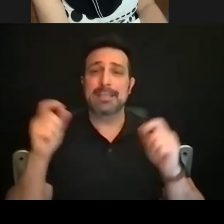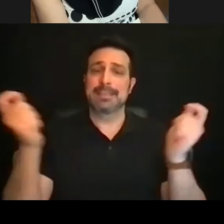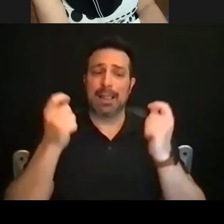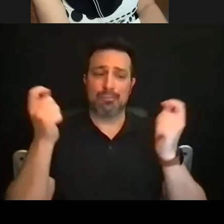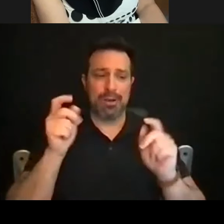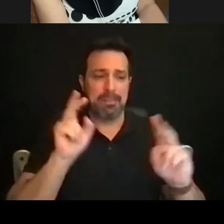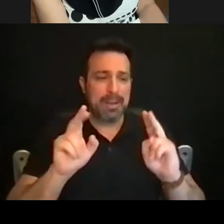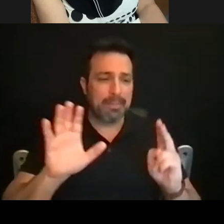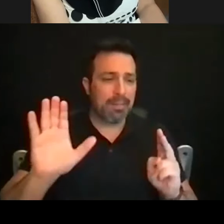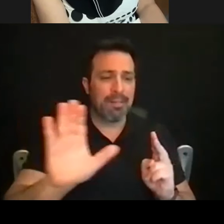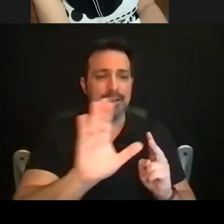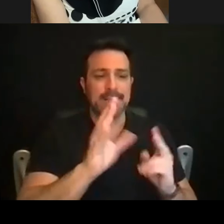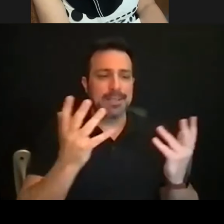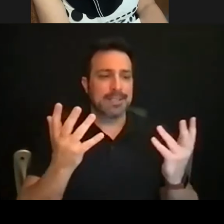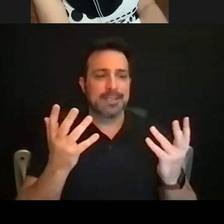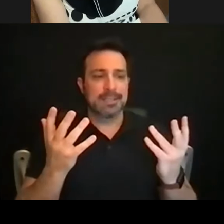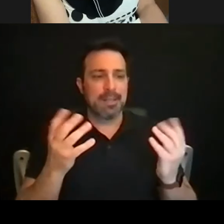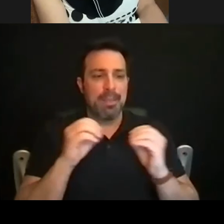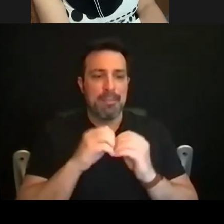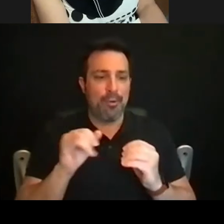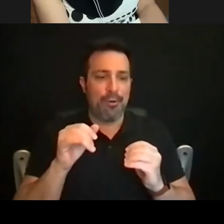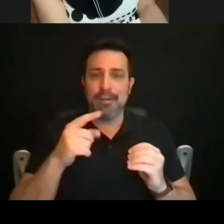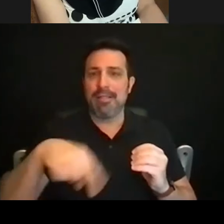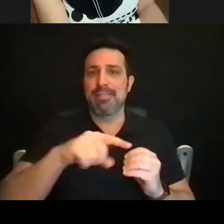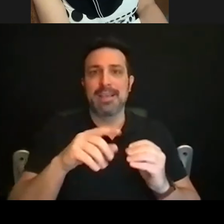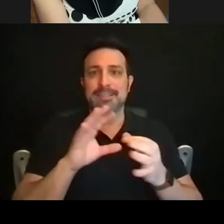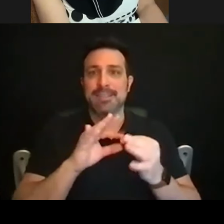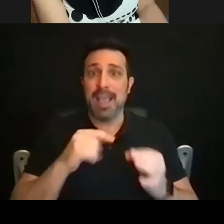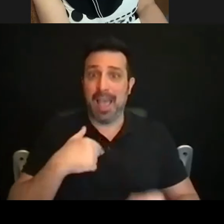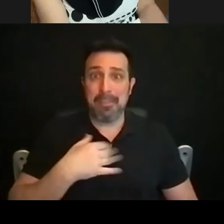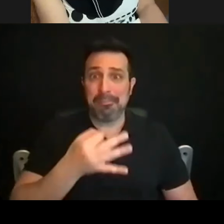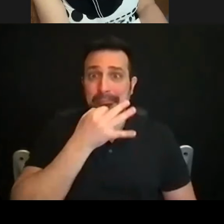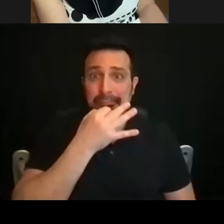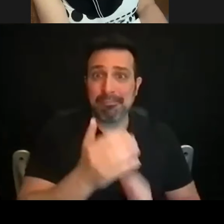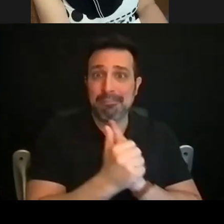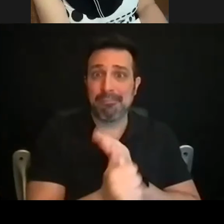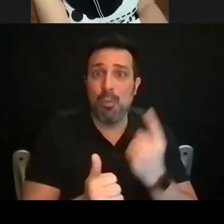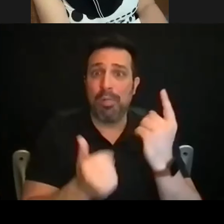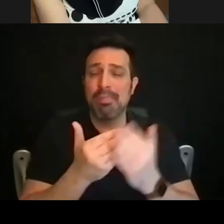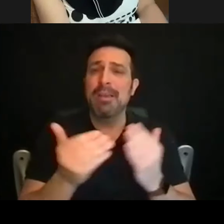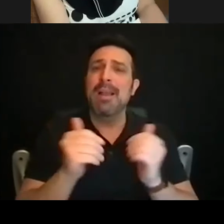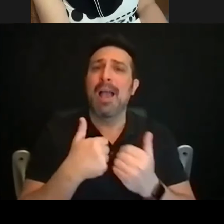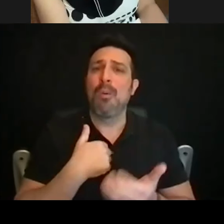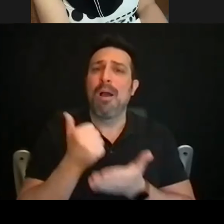to get through me, you're going to have a hell of a time doing that. So the more that I can just celebrate people and